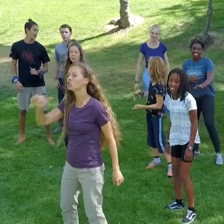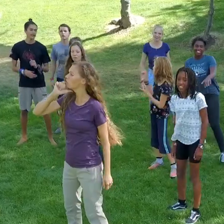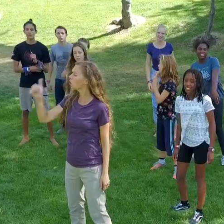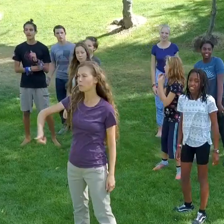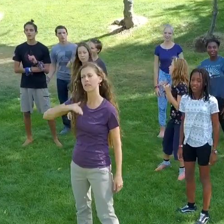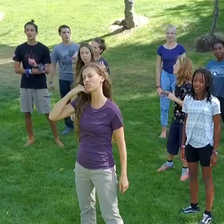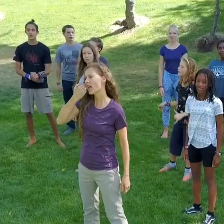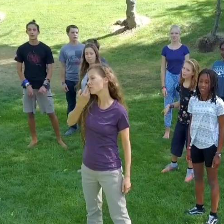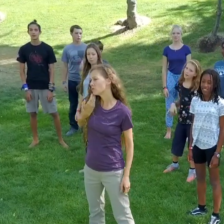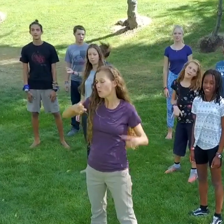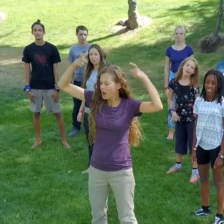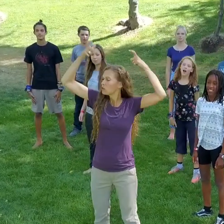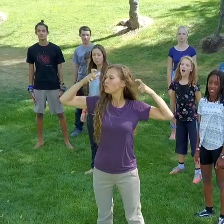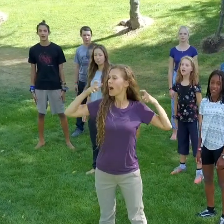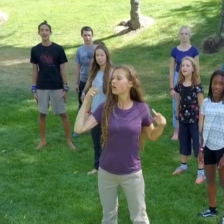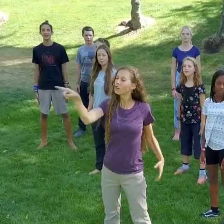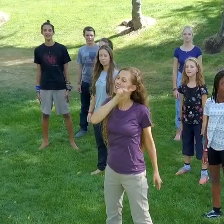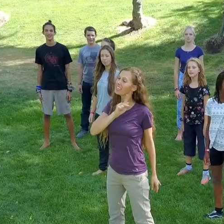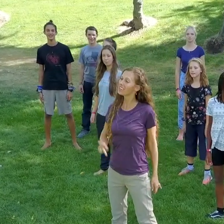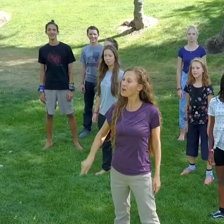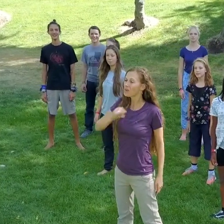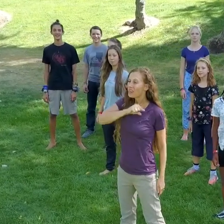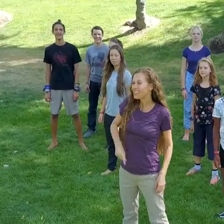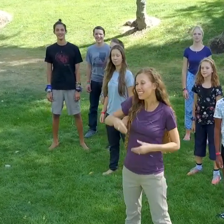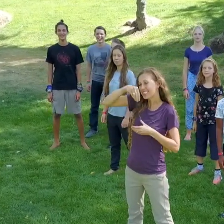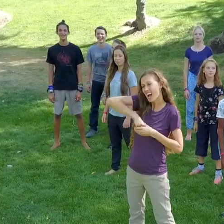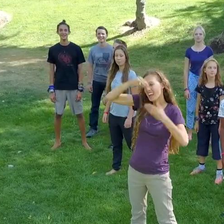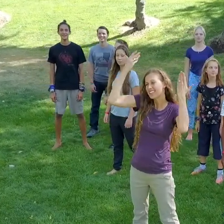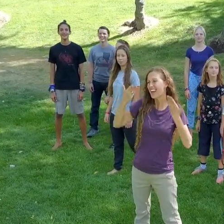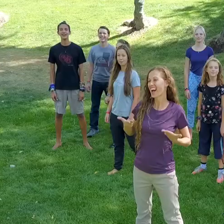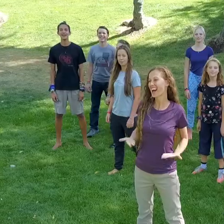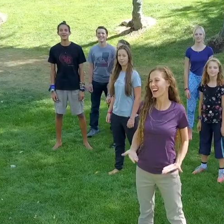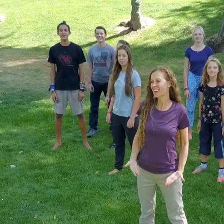So don't be ashamed to wear you're crown You're a king, you're a queen inside and out